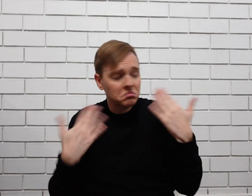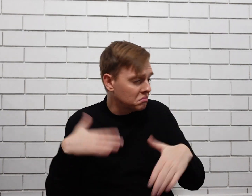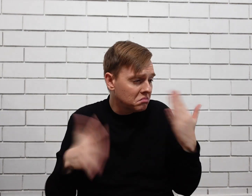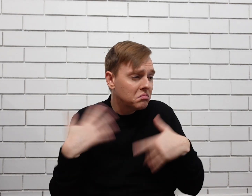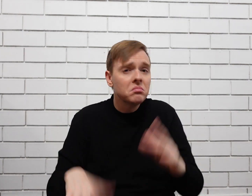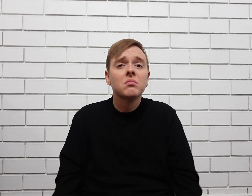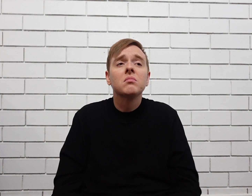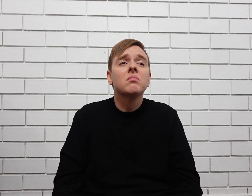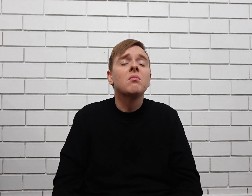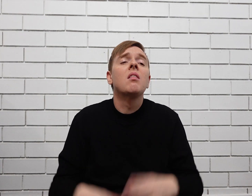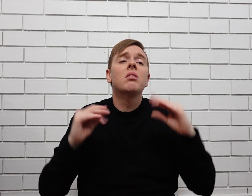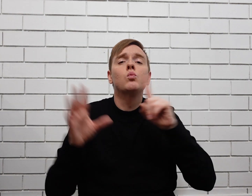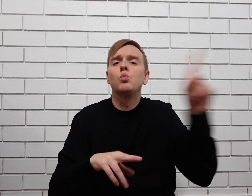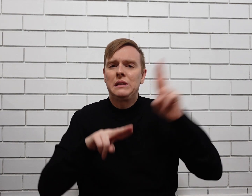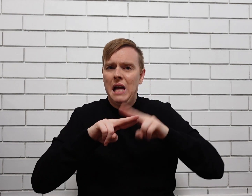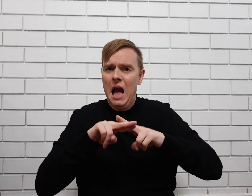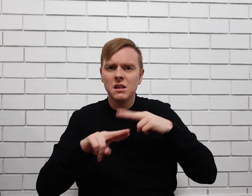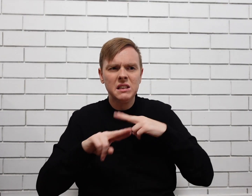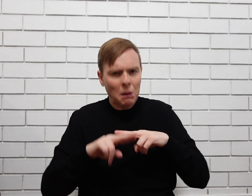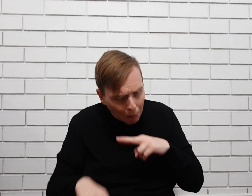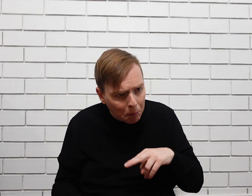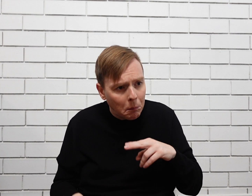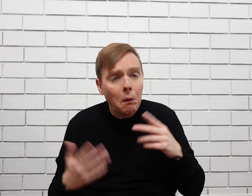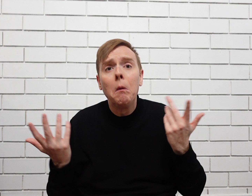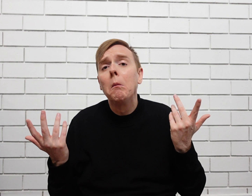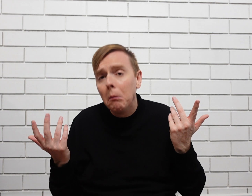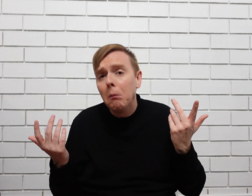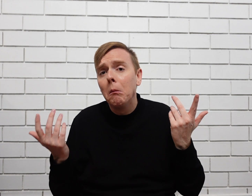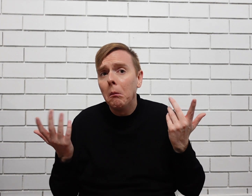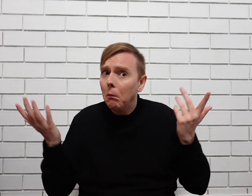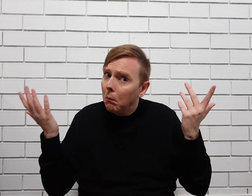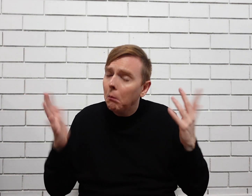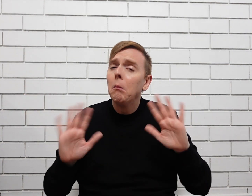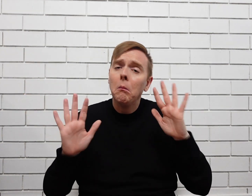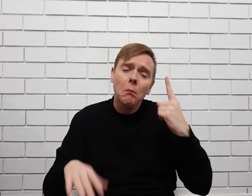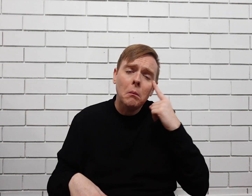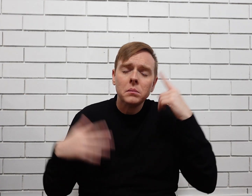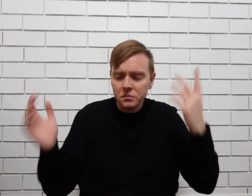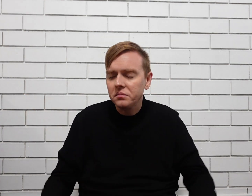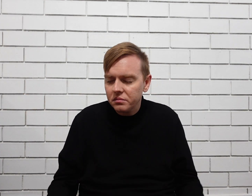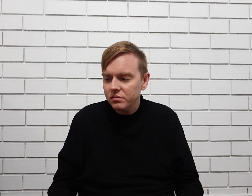she told Dad about it, he was surprised about it but didn't think it would be anything serious.